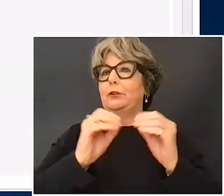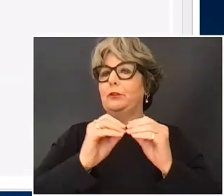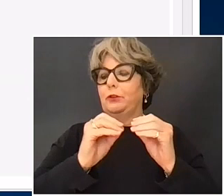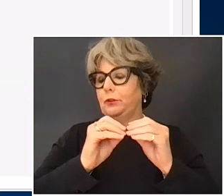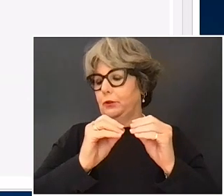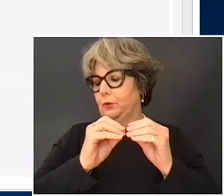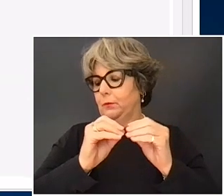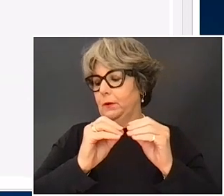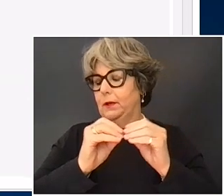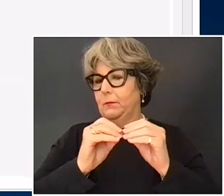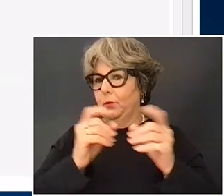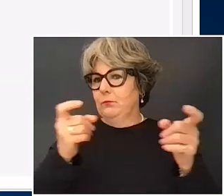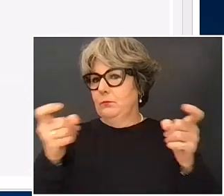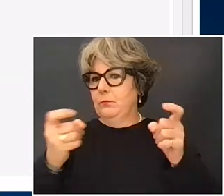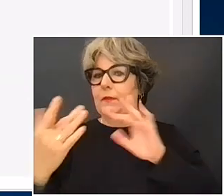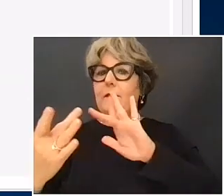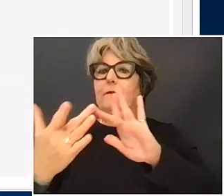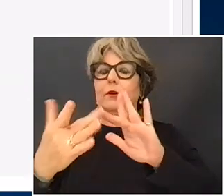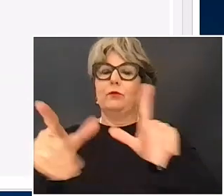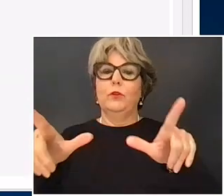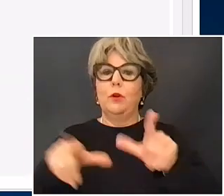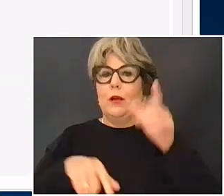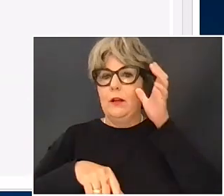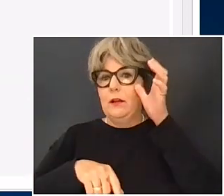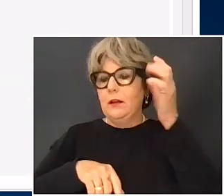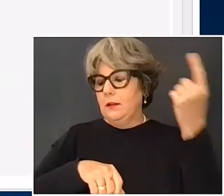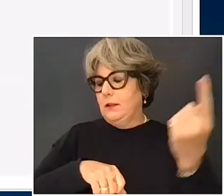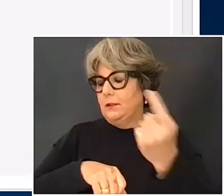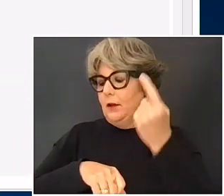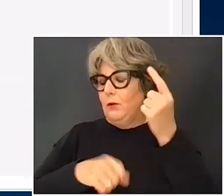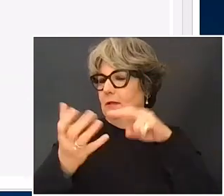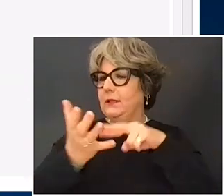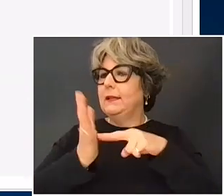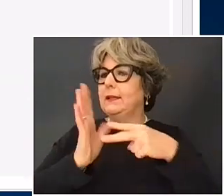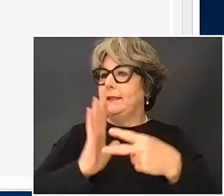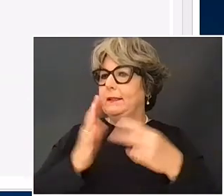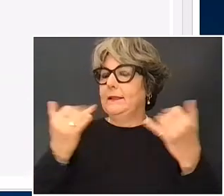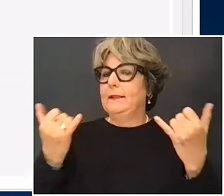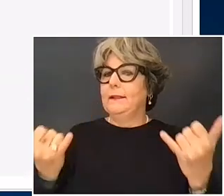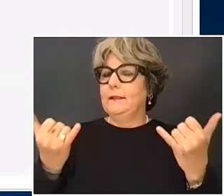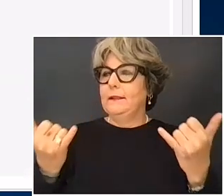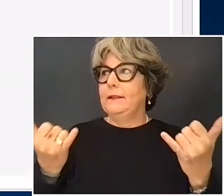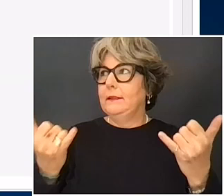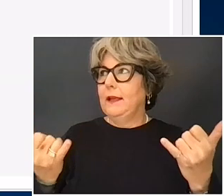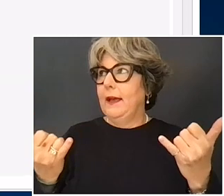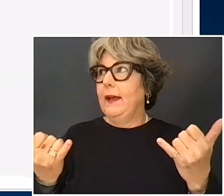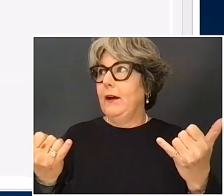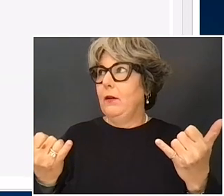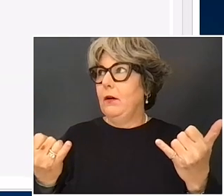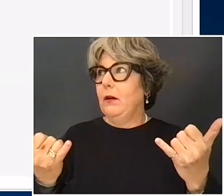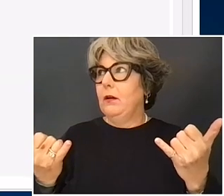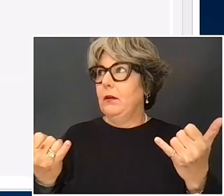The virtual location concept is primarily intended to take the oversight process